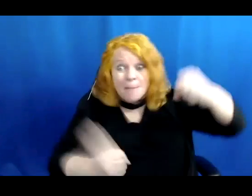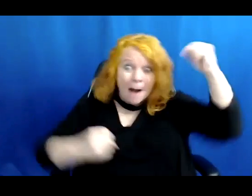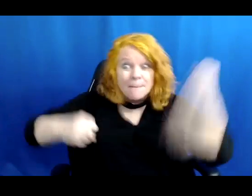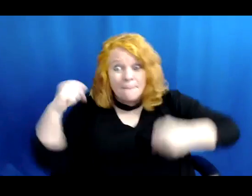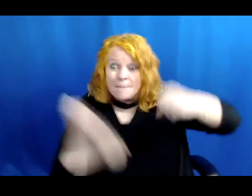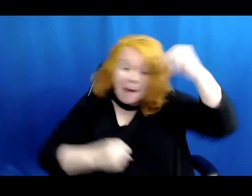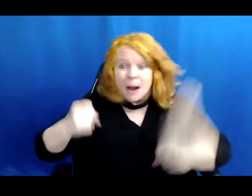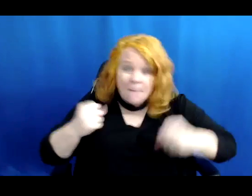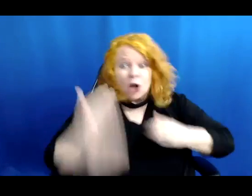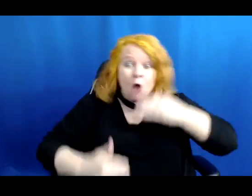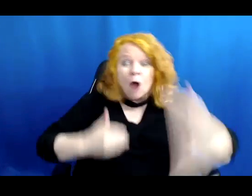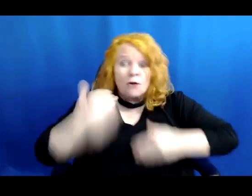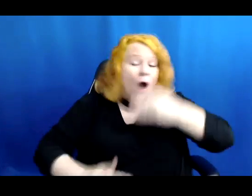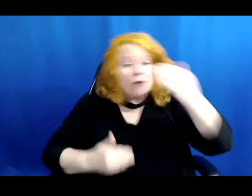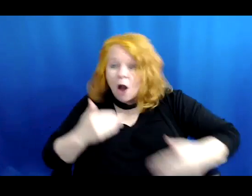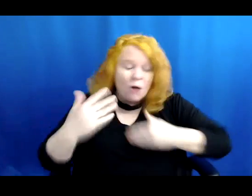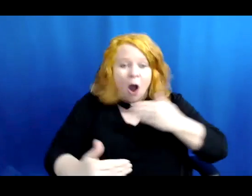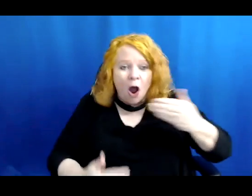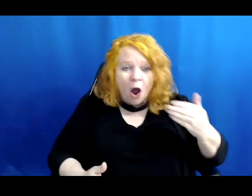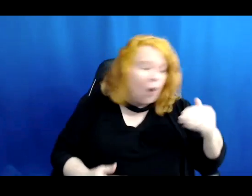with a Boom, Boom, Boom, Boom, Boom, and a Go, Go, Go, Go, go-itty go.